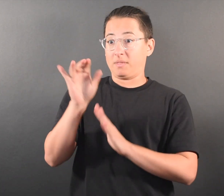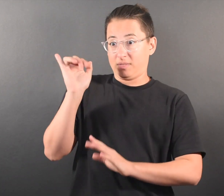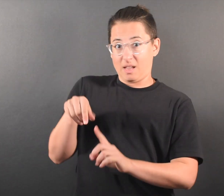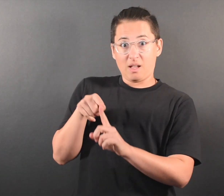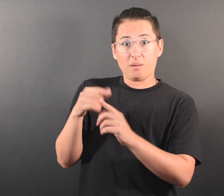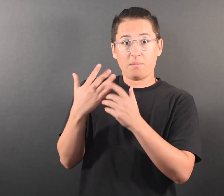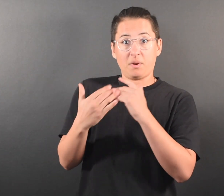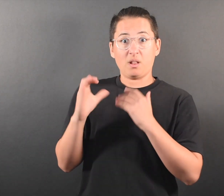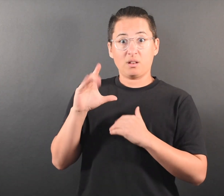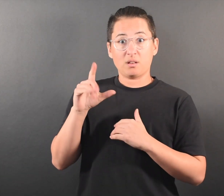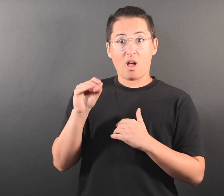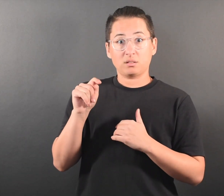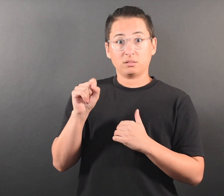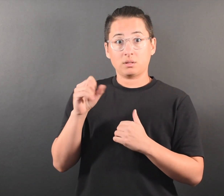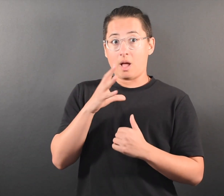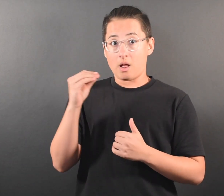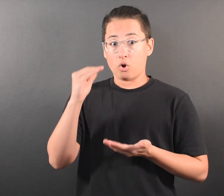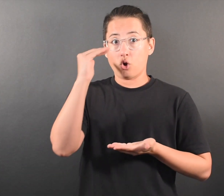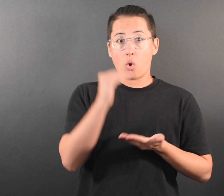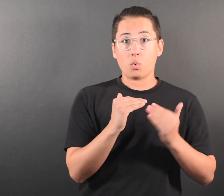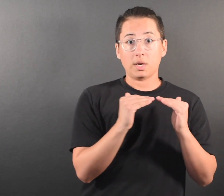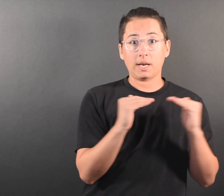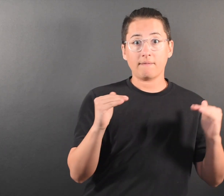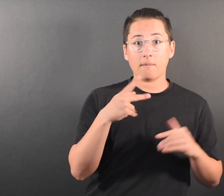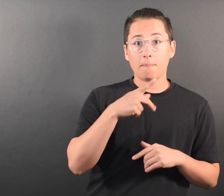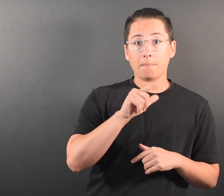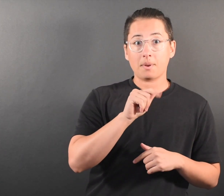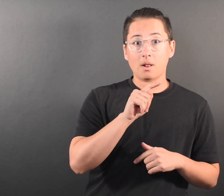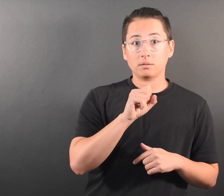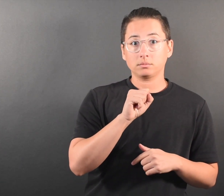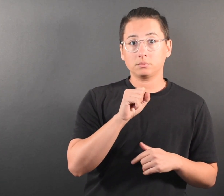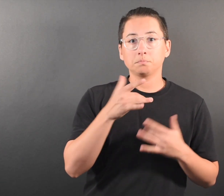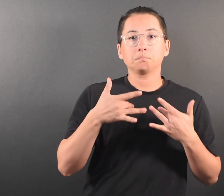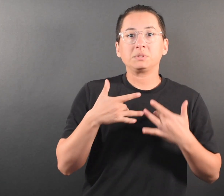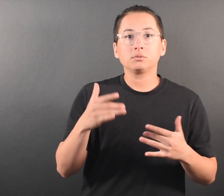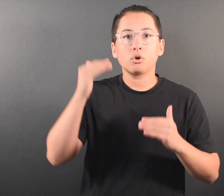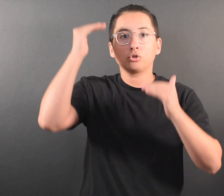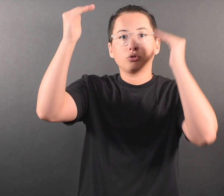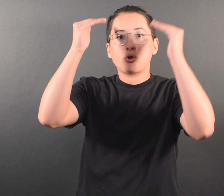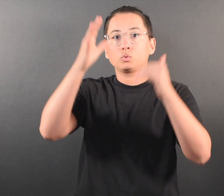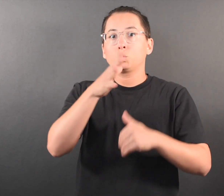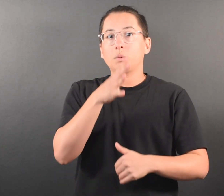Most people who developed these blood clots and low levels of platelets were